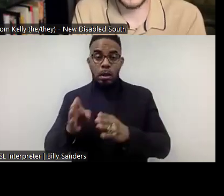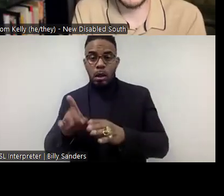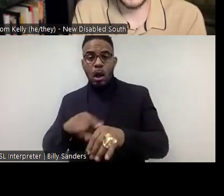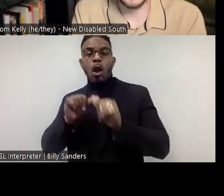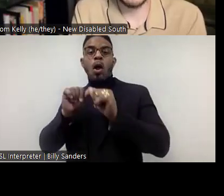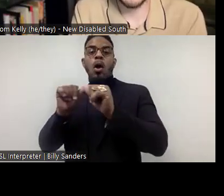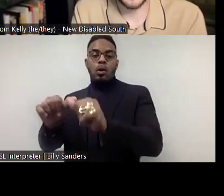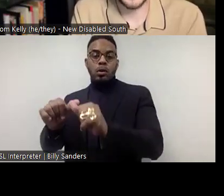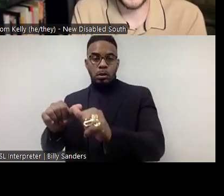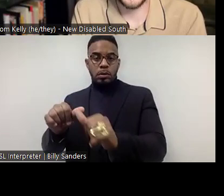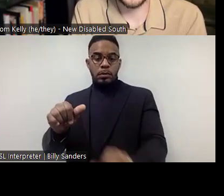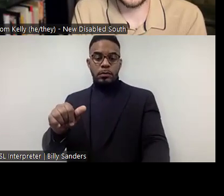one specific